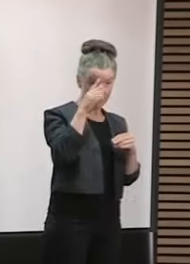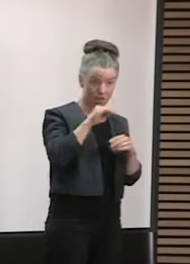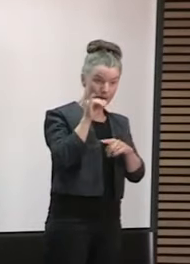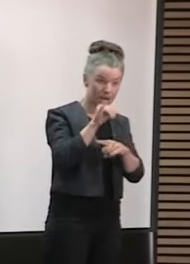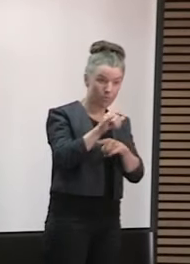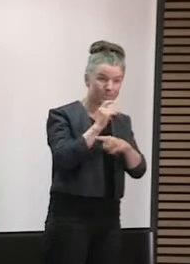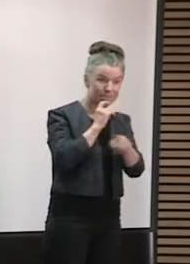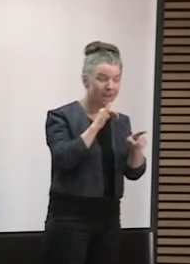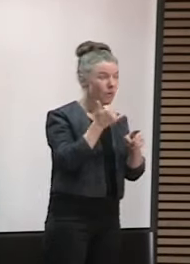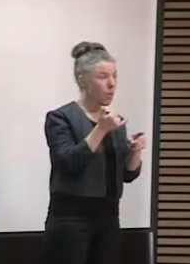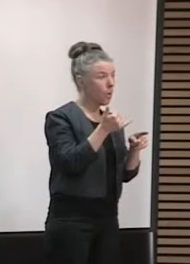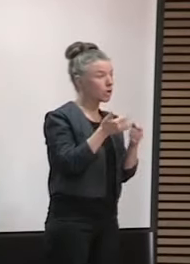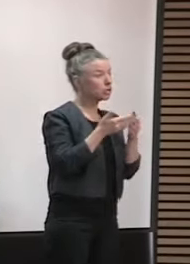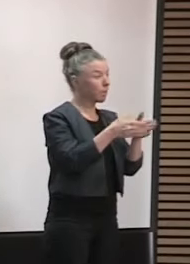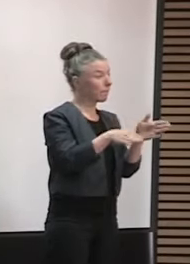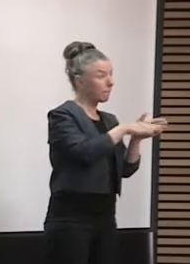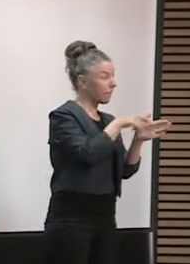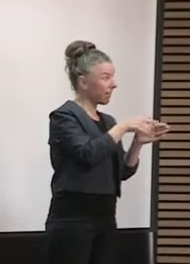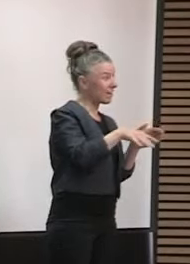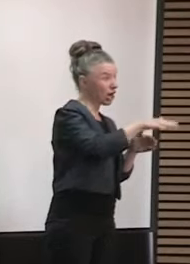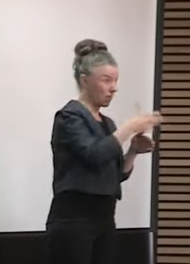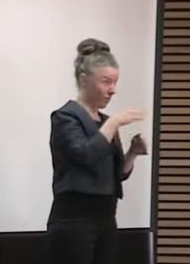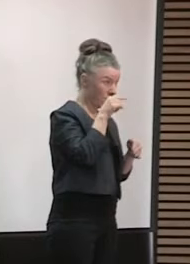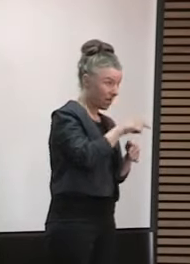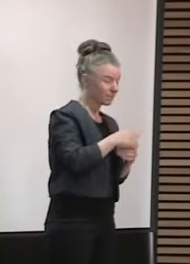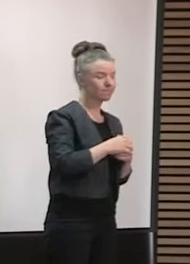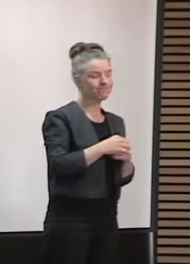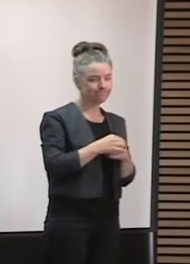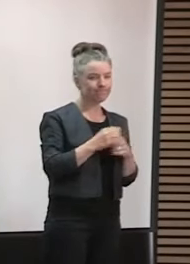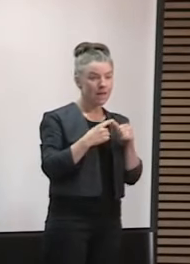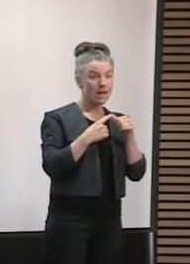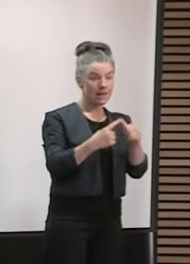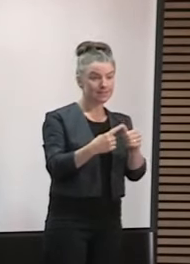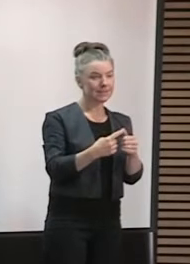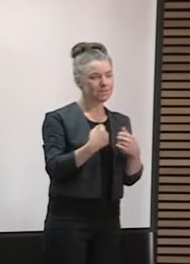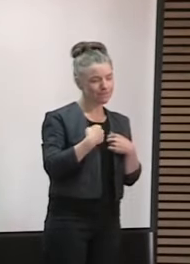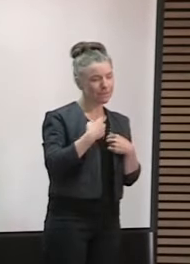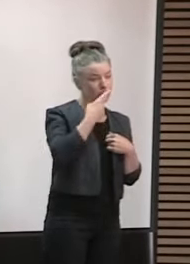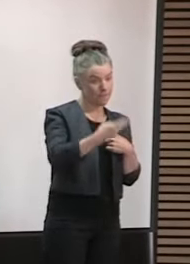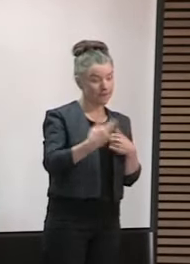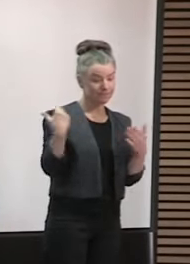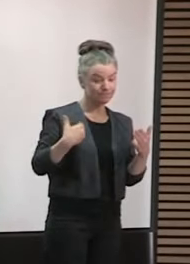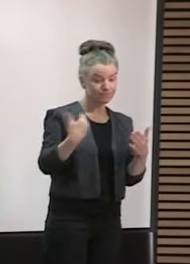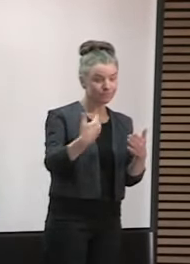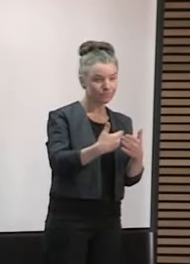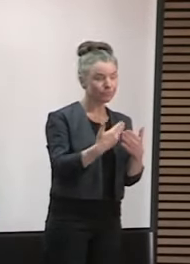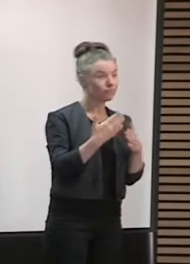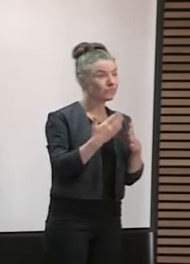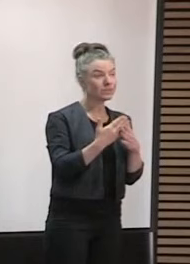COVID-19 this morning, specifically the border. Is it helpful to have a Minister so senior in this government actively criticising the government at a time like